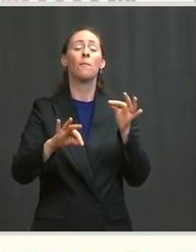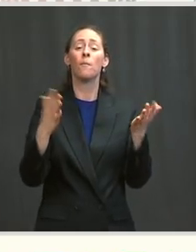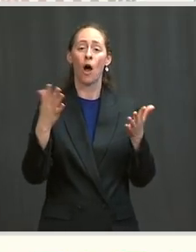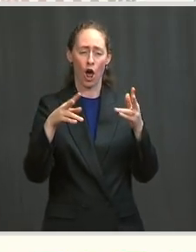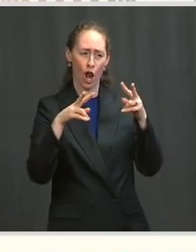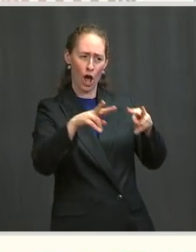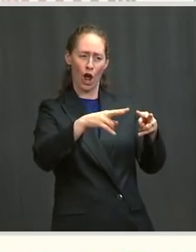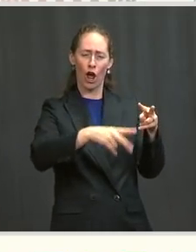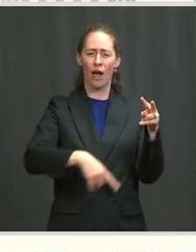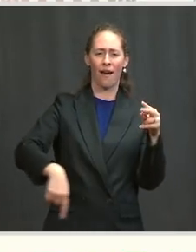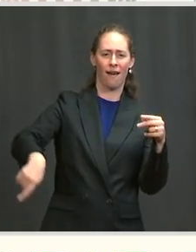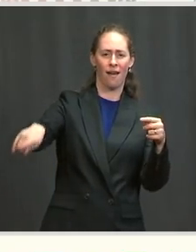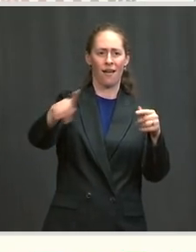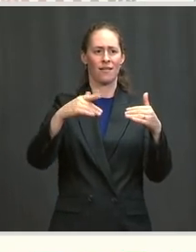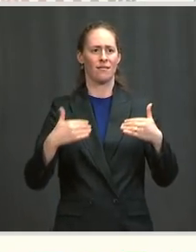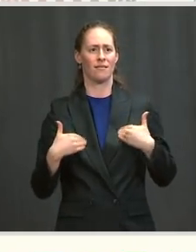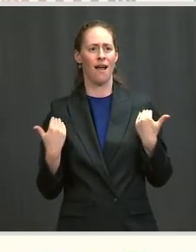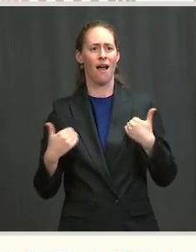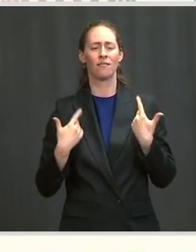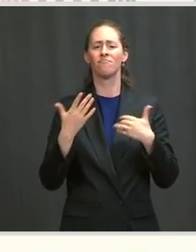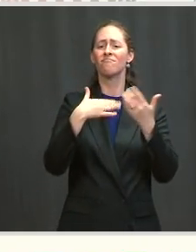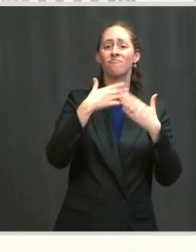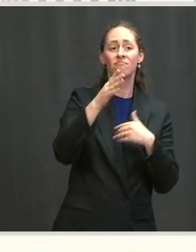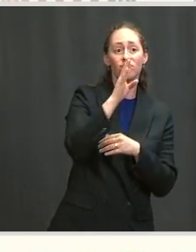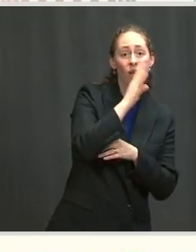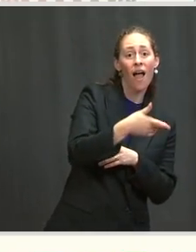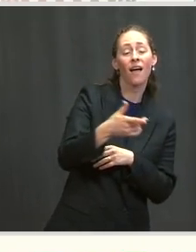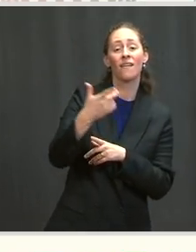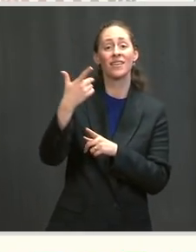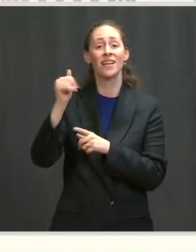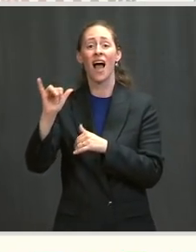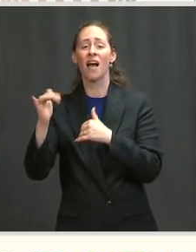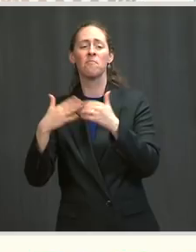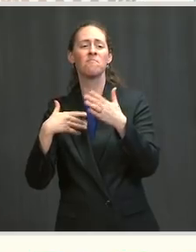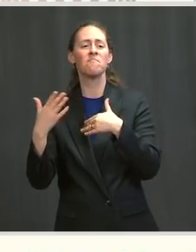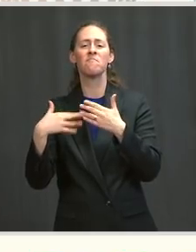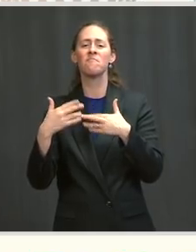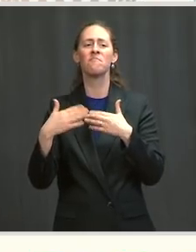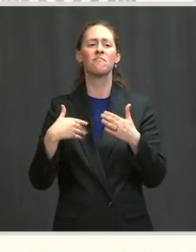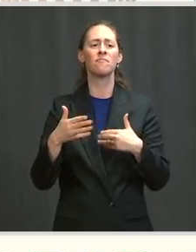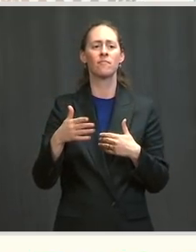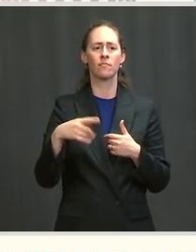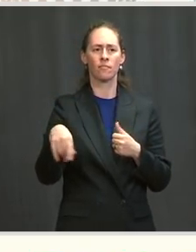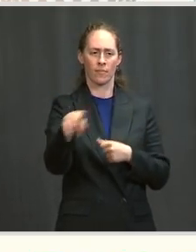Look at the young people: straight and gay, doesn't matter. They're the least prejudiced -- this generation --